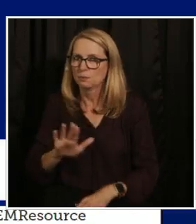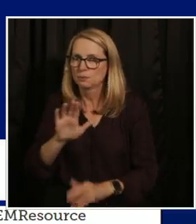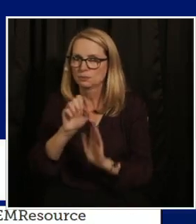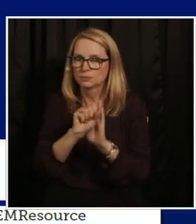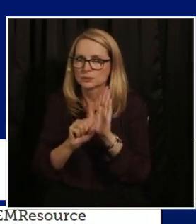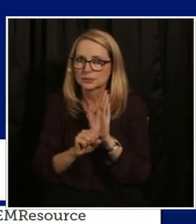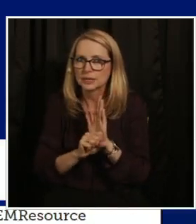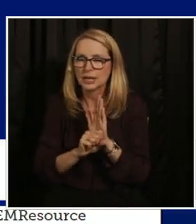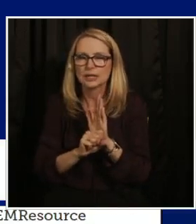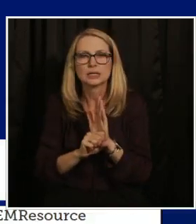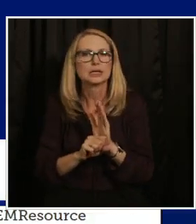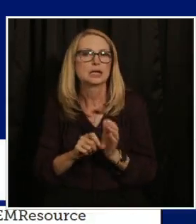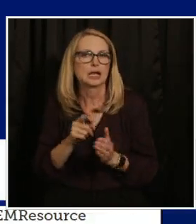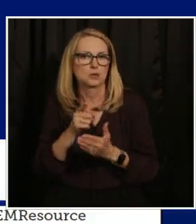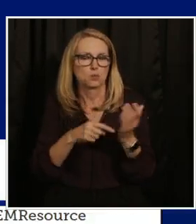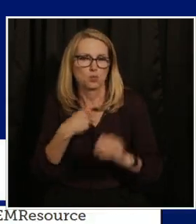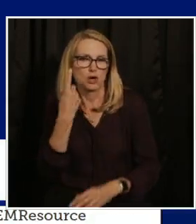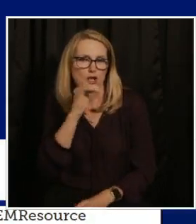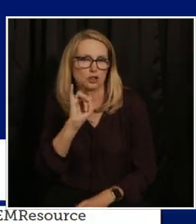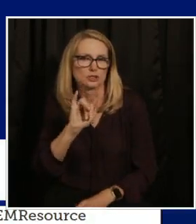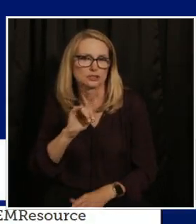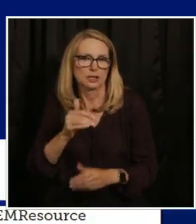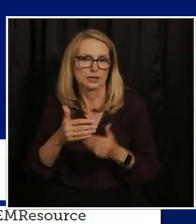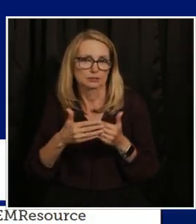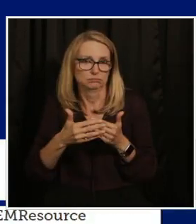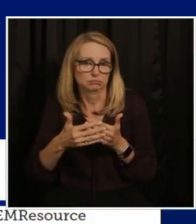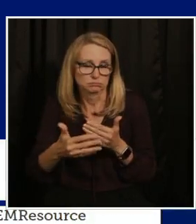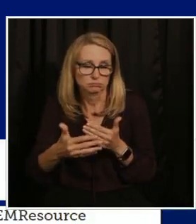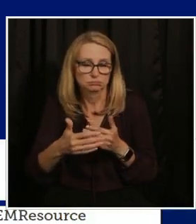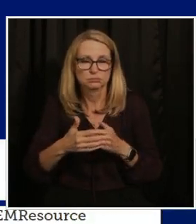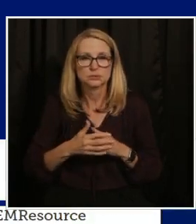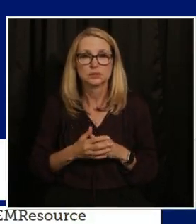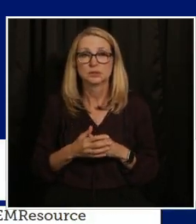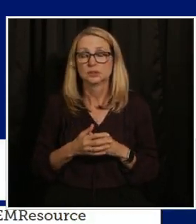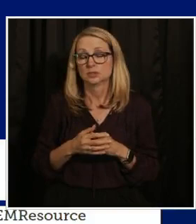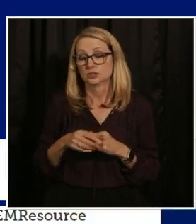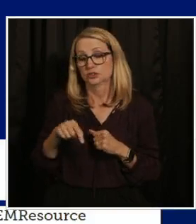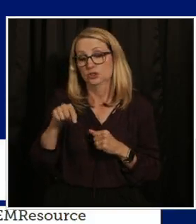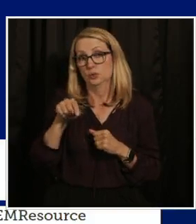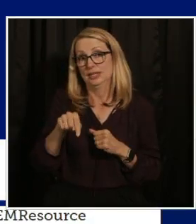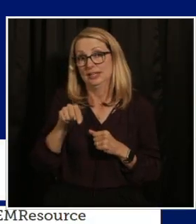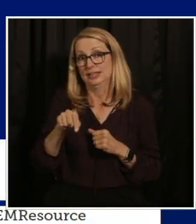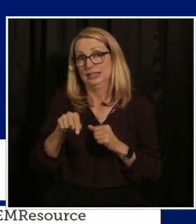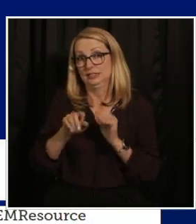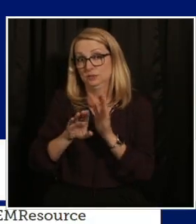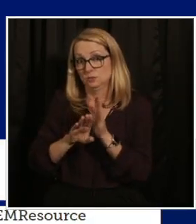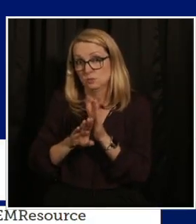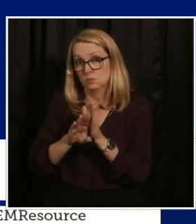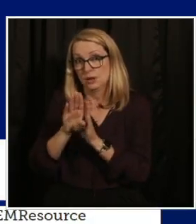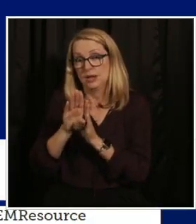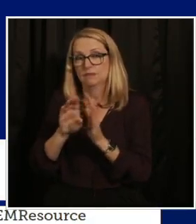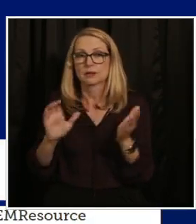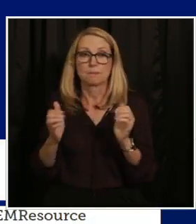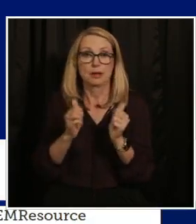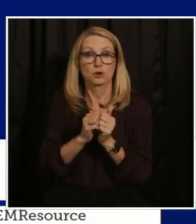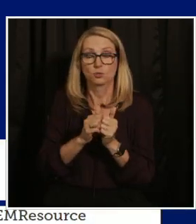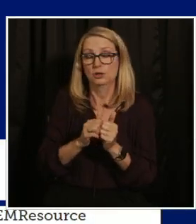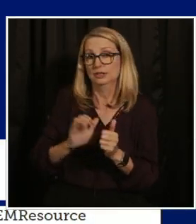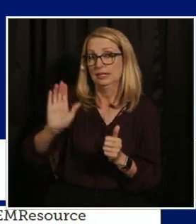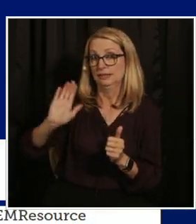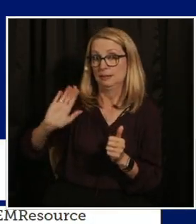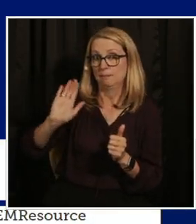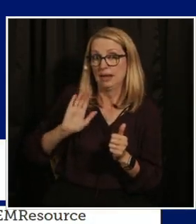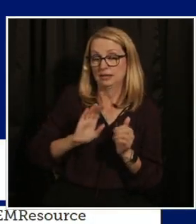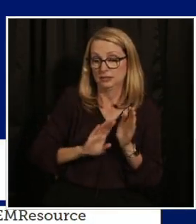currently on the difference between this wave and all future are all past waves is that coloradans